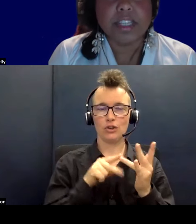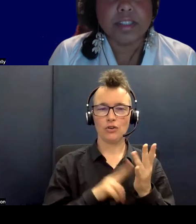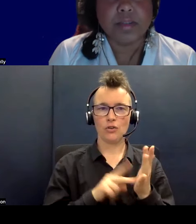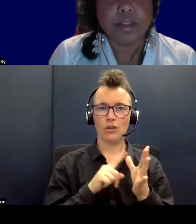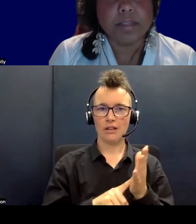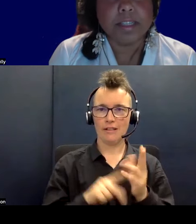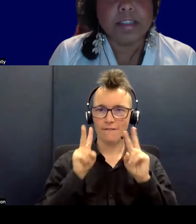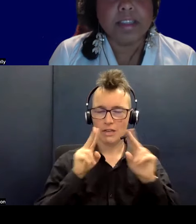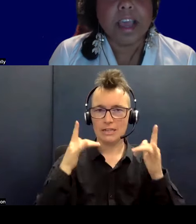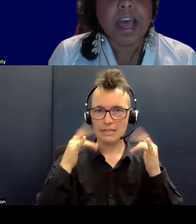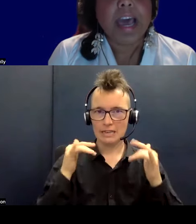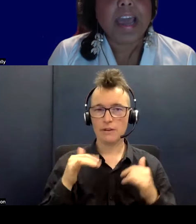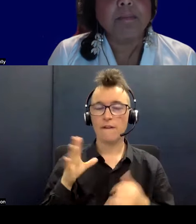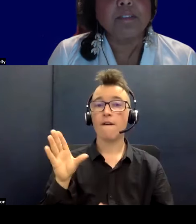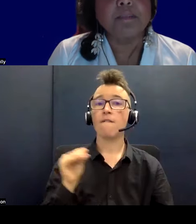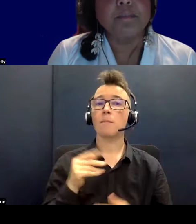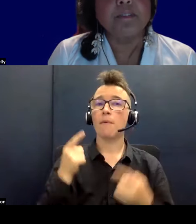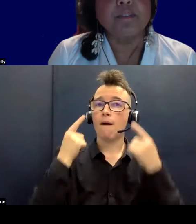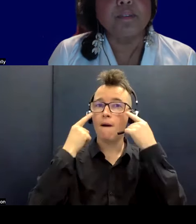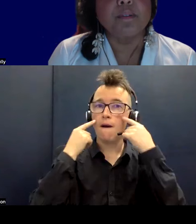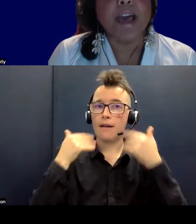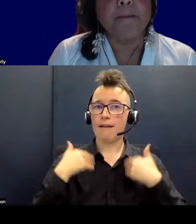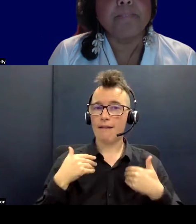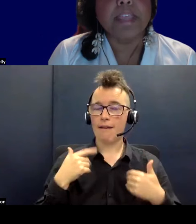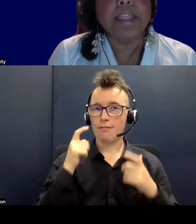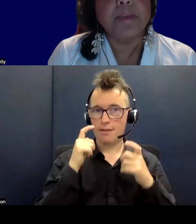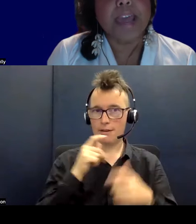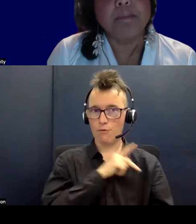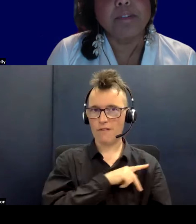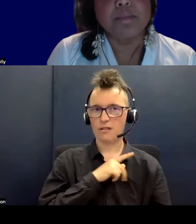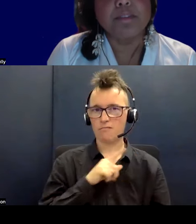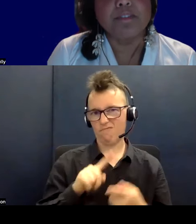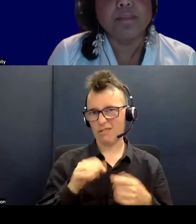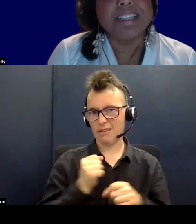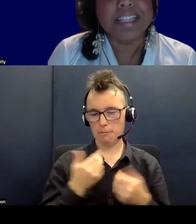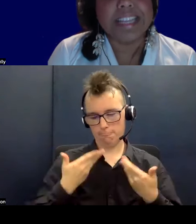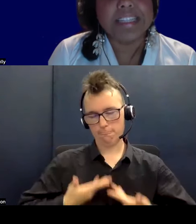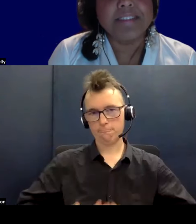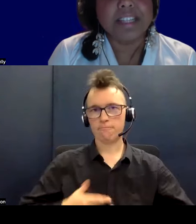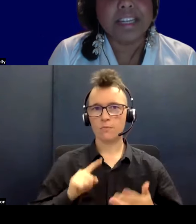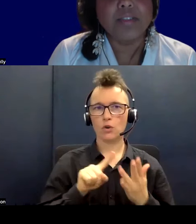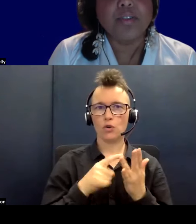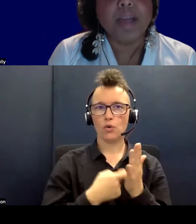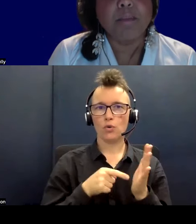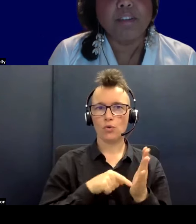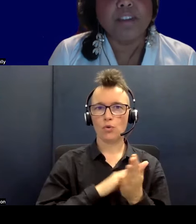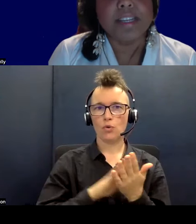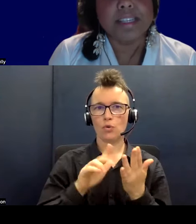an orthoptist, are able to perform - we're able to perform selective clinical and modified tests